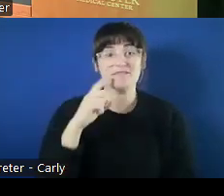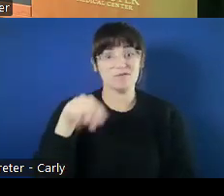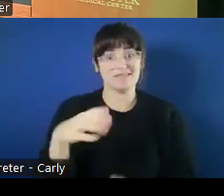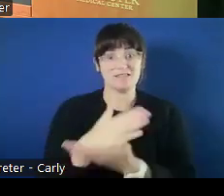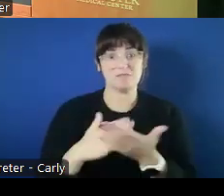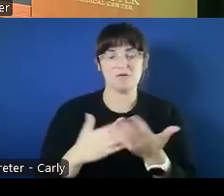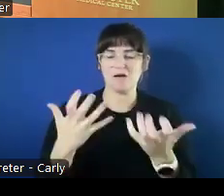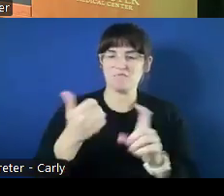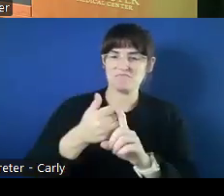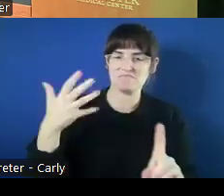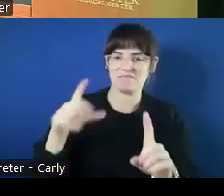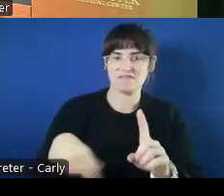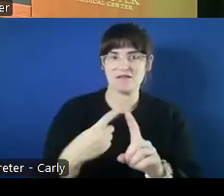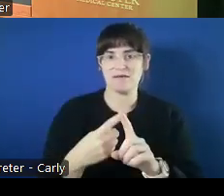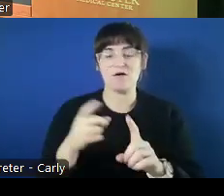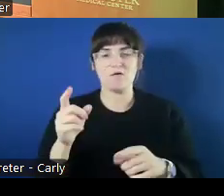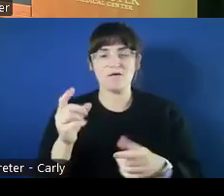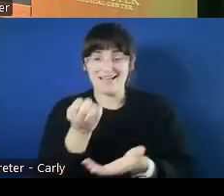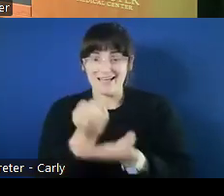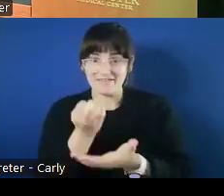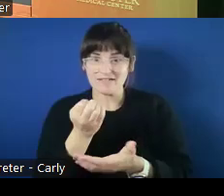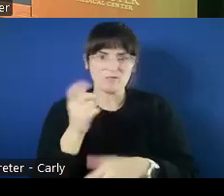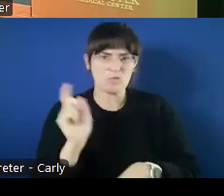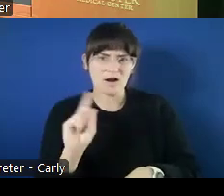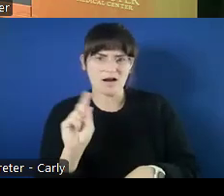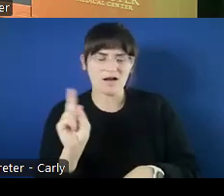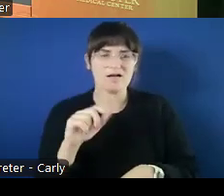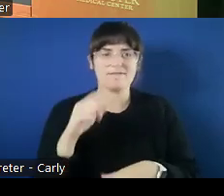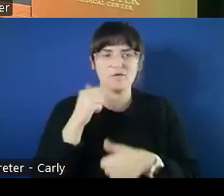you a little bit about what where the evidence base stands for each of these different types of